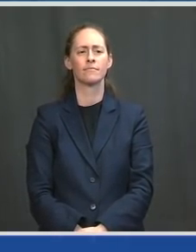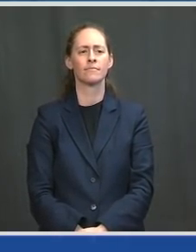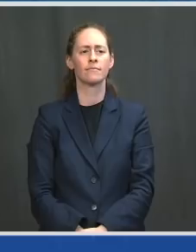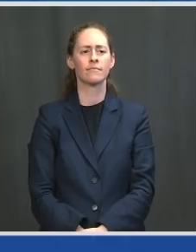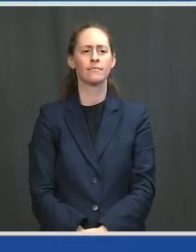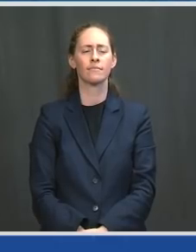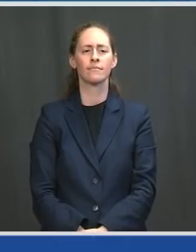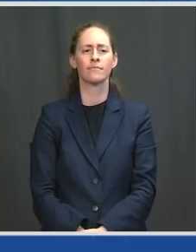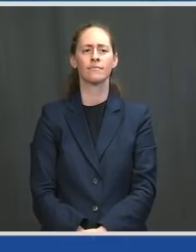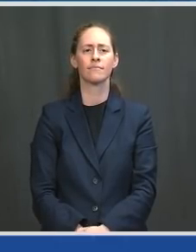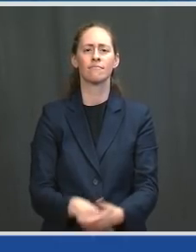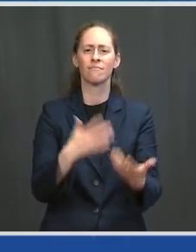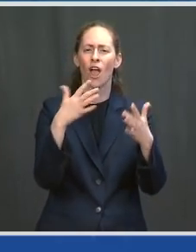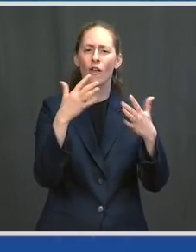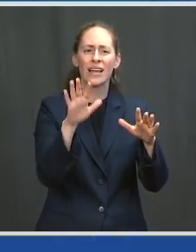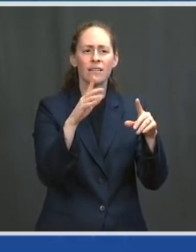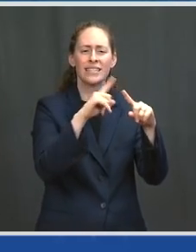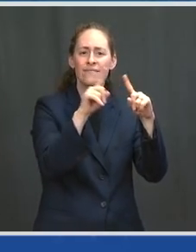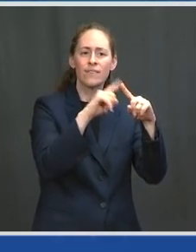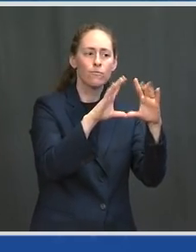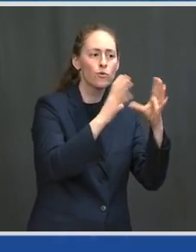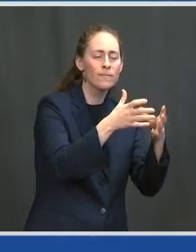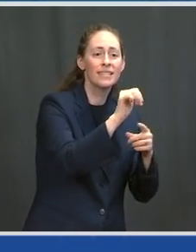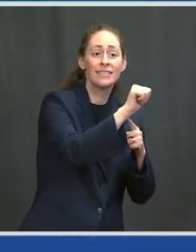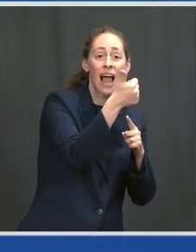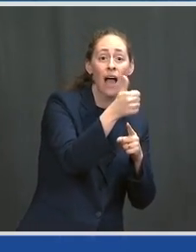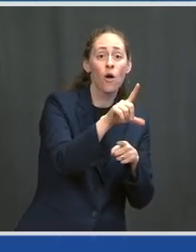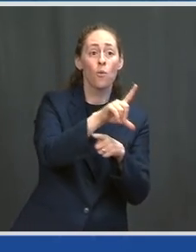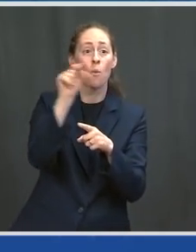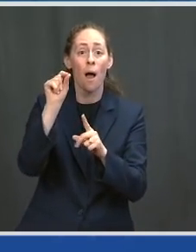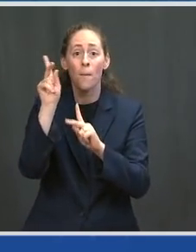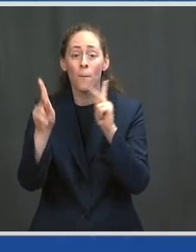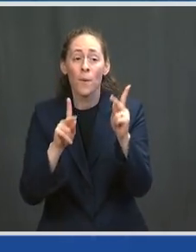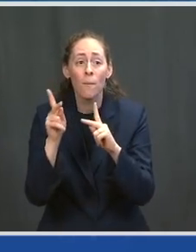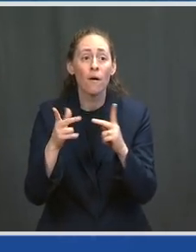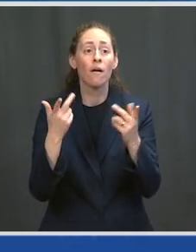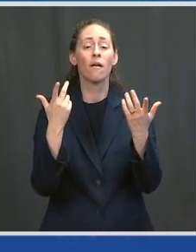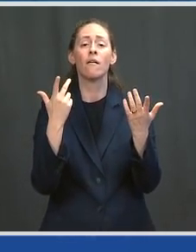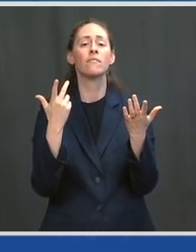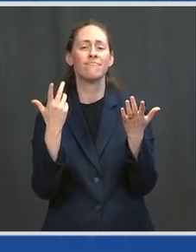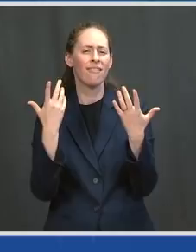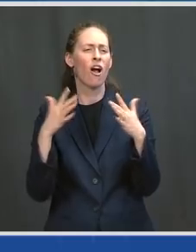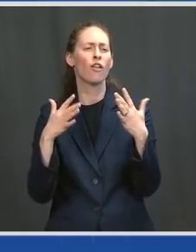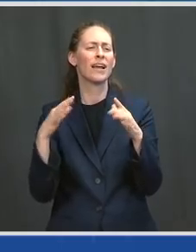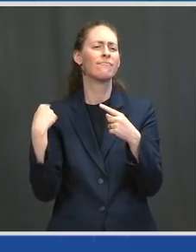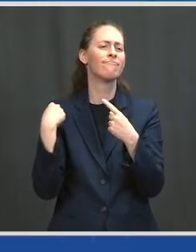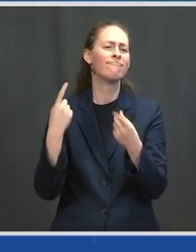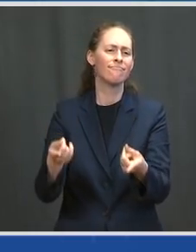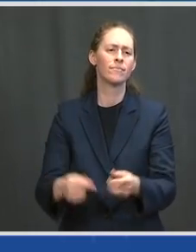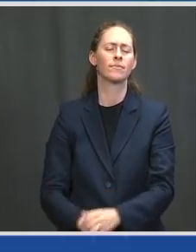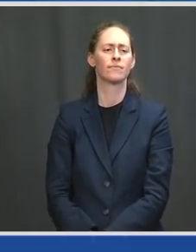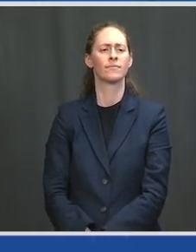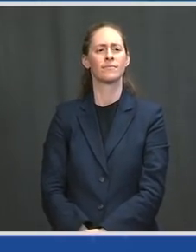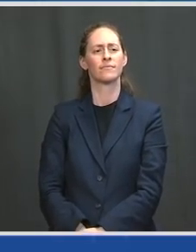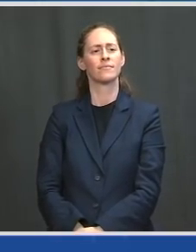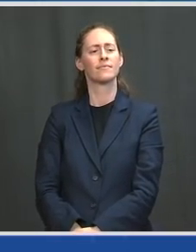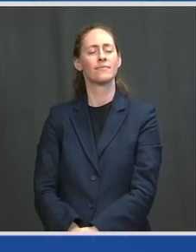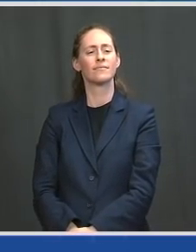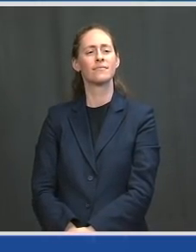There's been groups that I met with -- For example, I met with -- yesterday, with Kyrsten Sinema. I thought that was a -- and she purported,